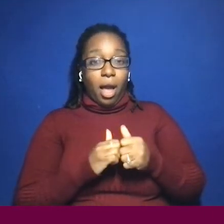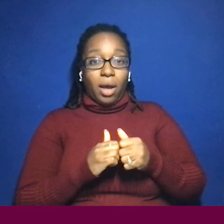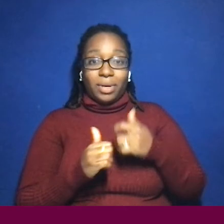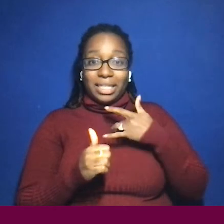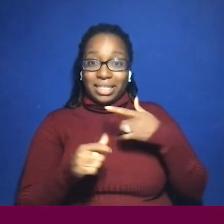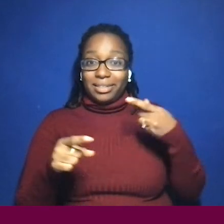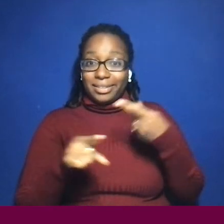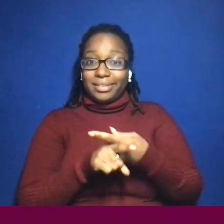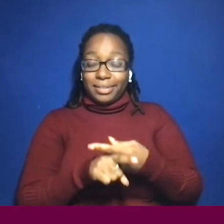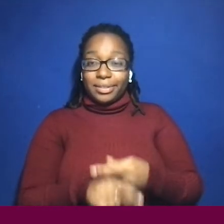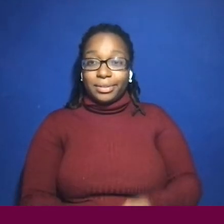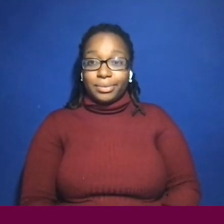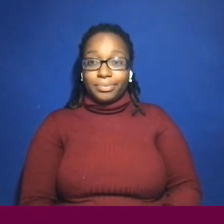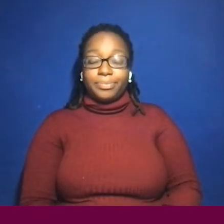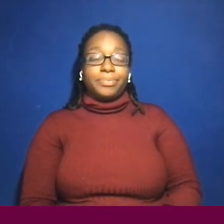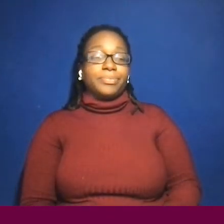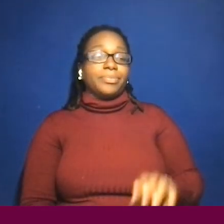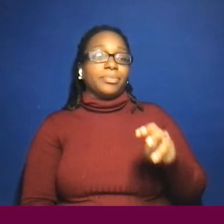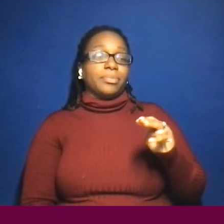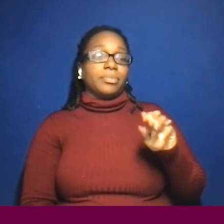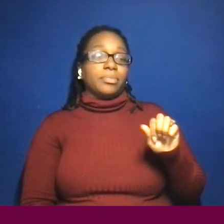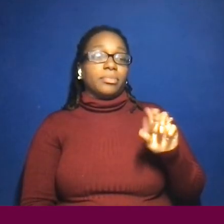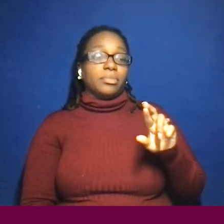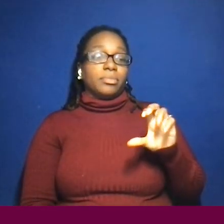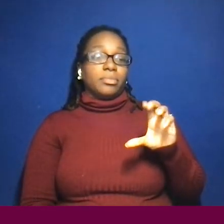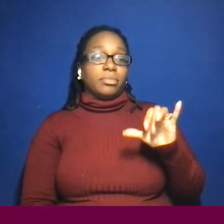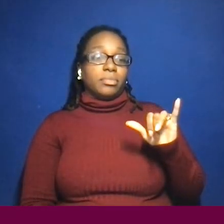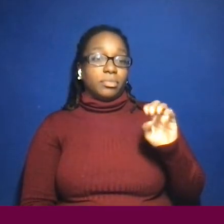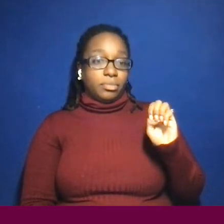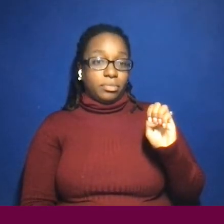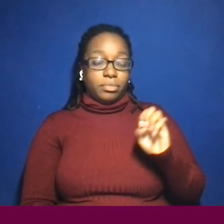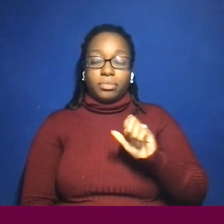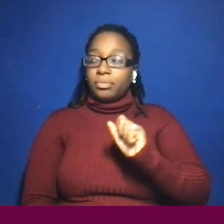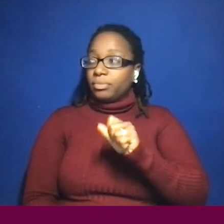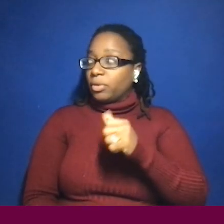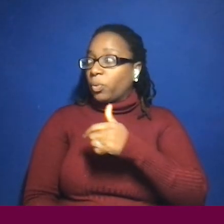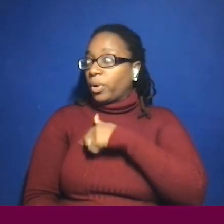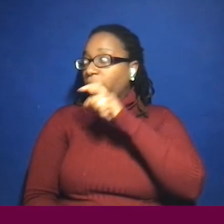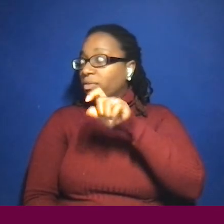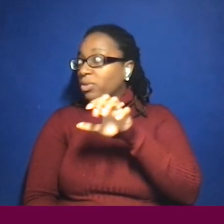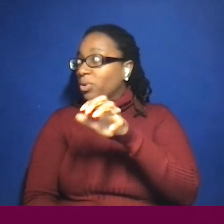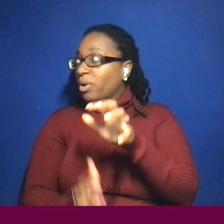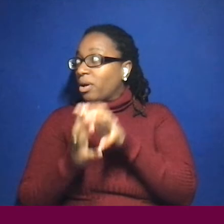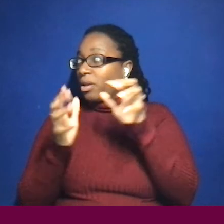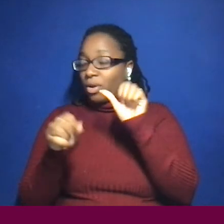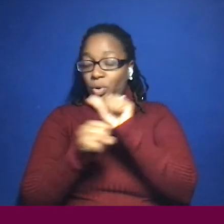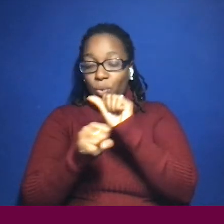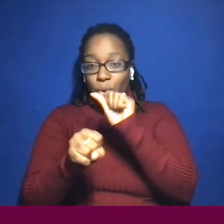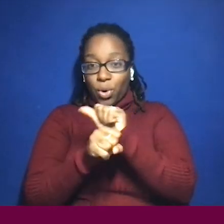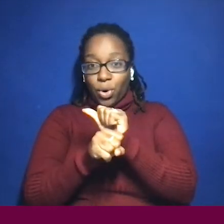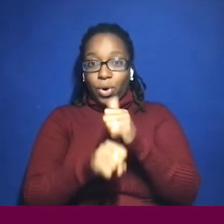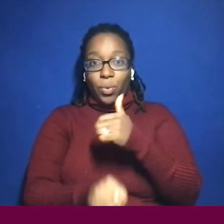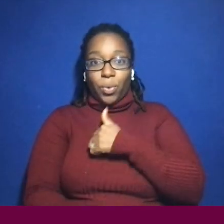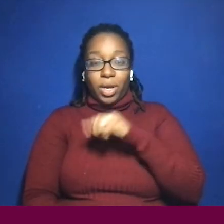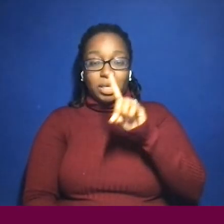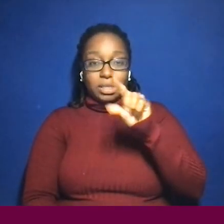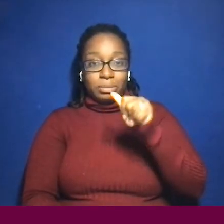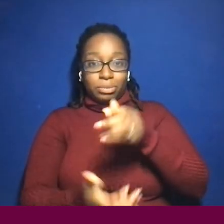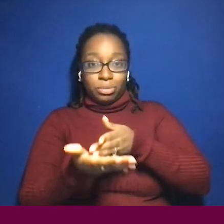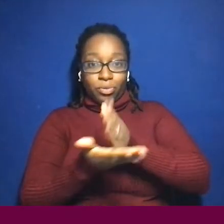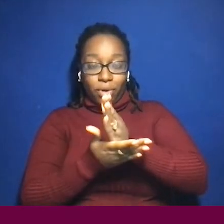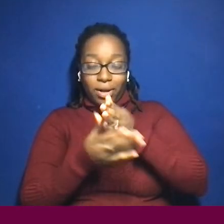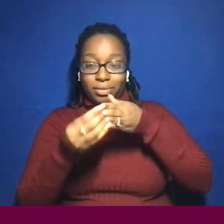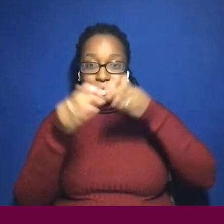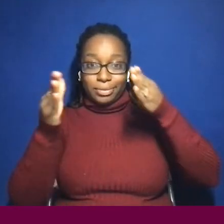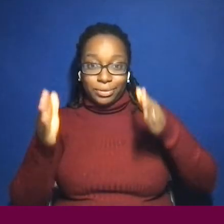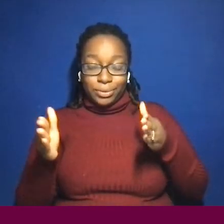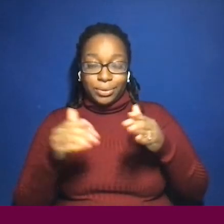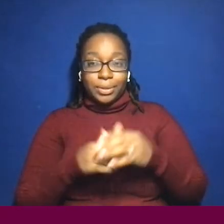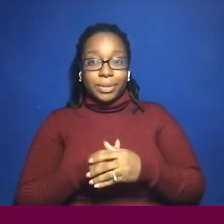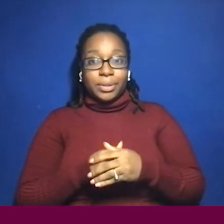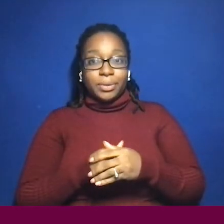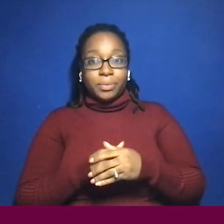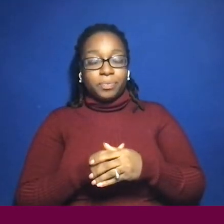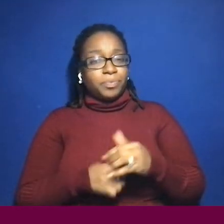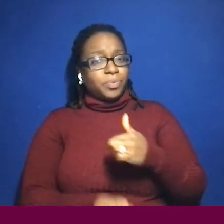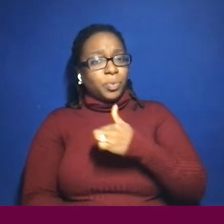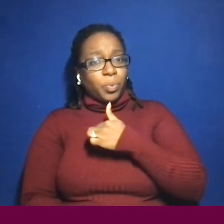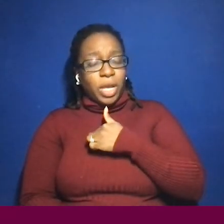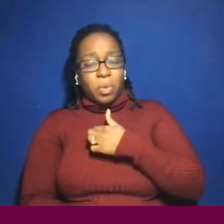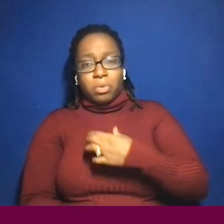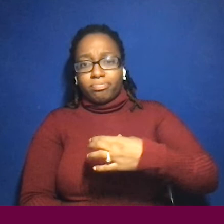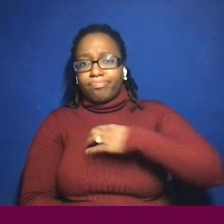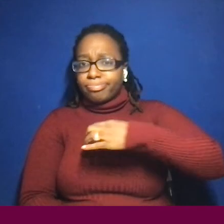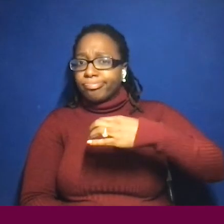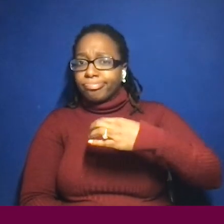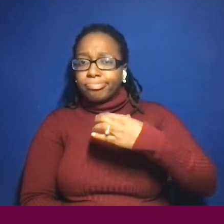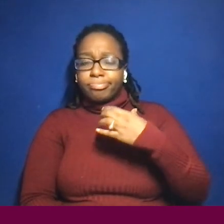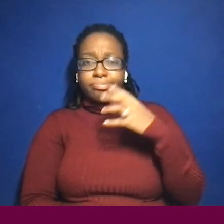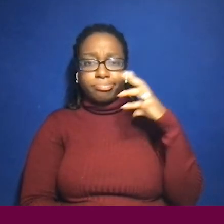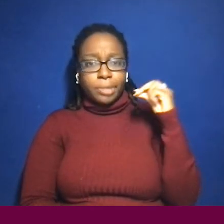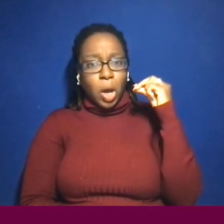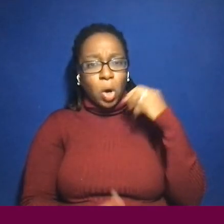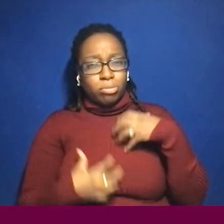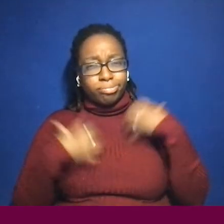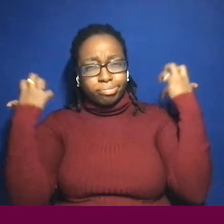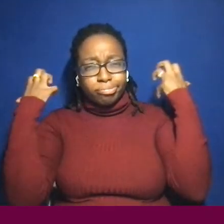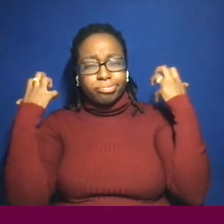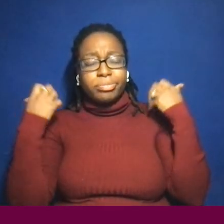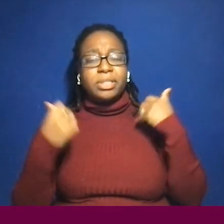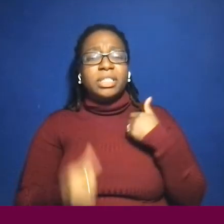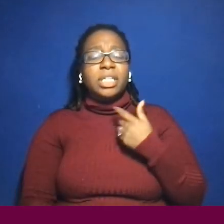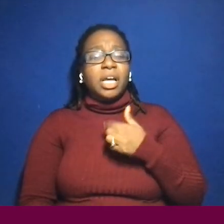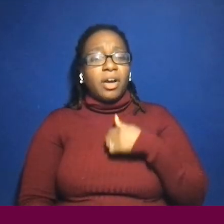And we had to do a lot of work as disability rights leaders. We were outraged. I have a